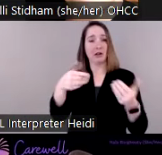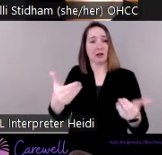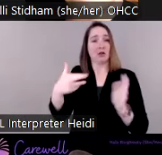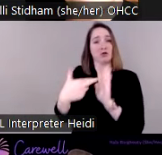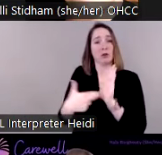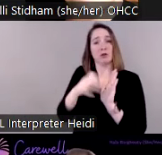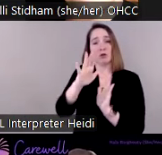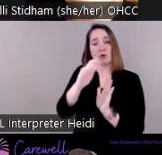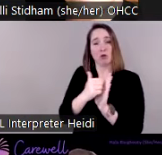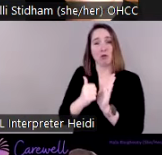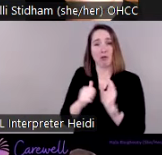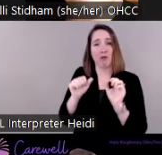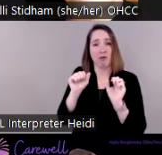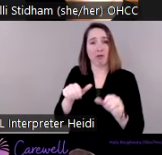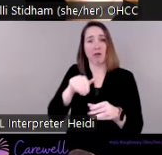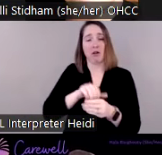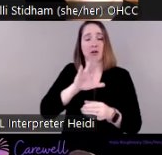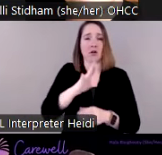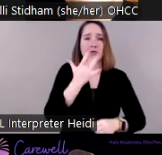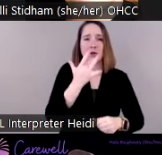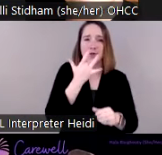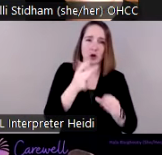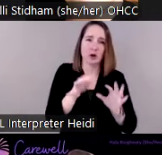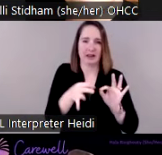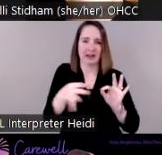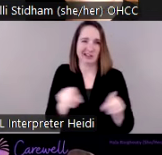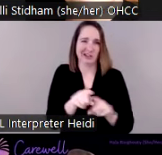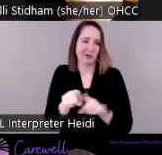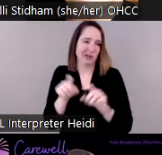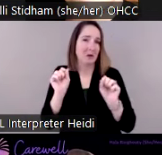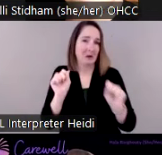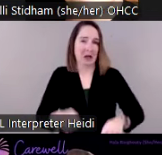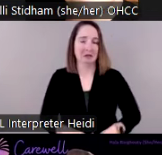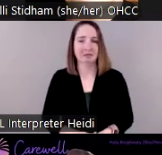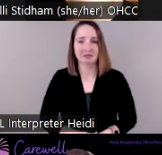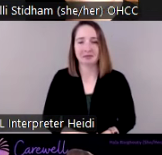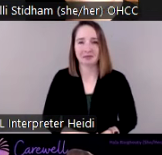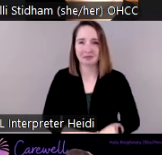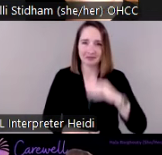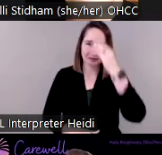account in your preferred language as well.